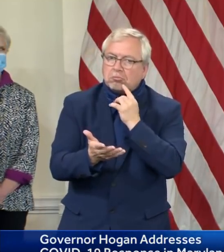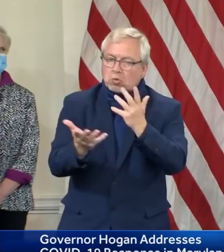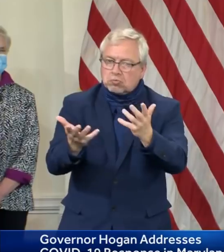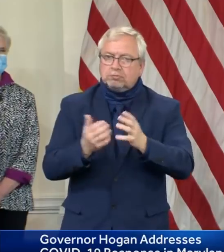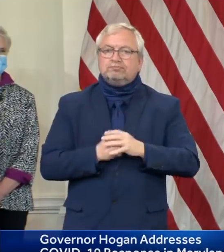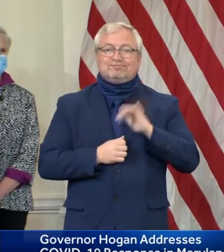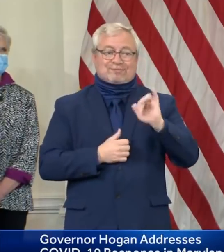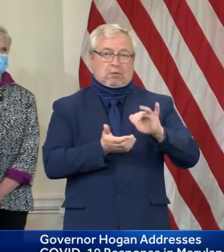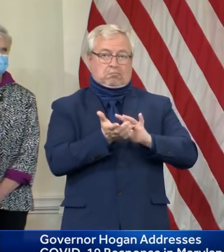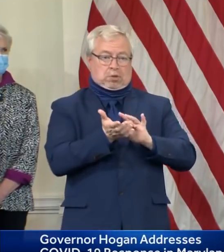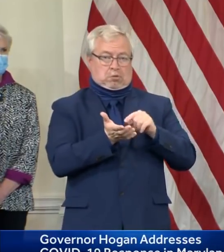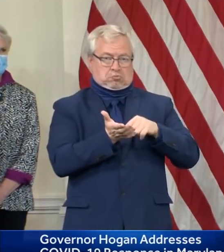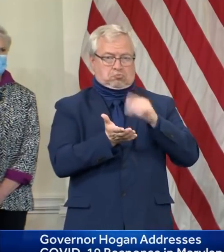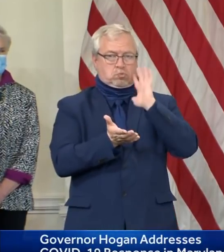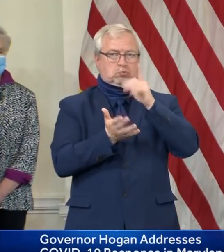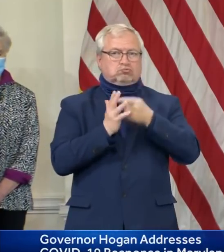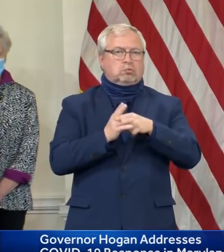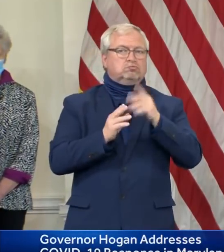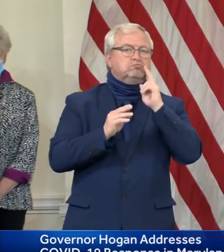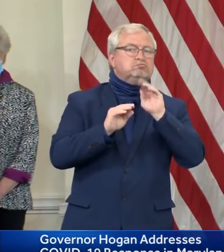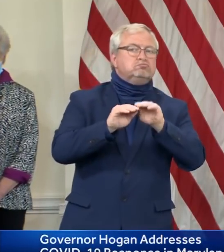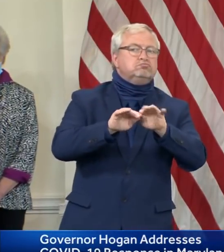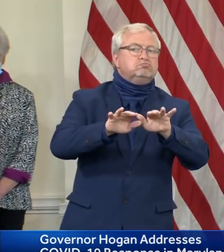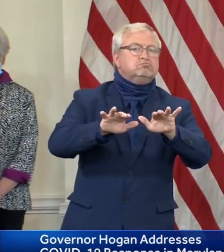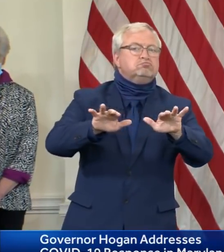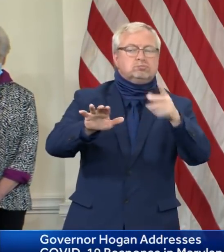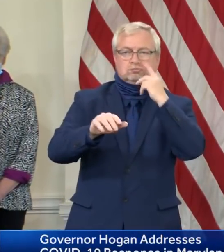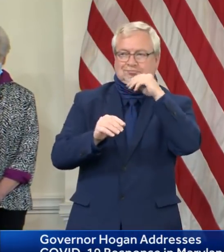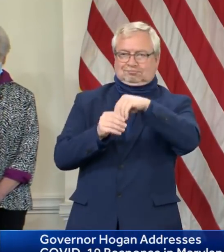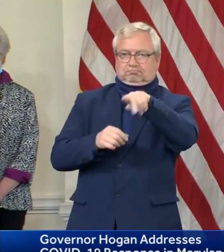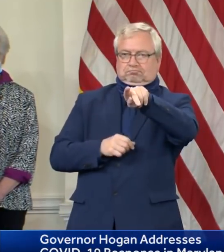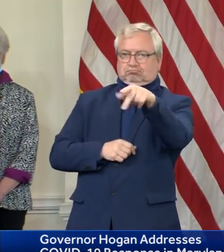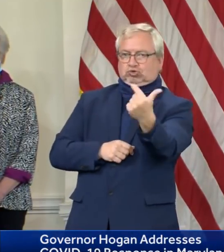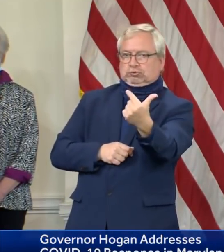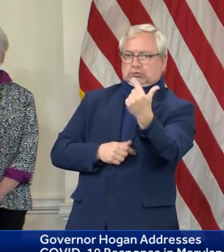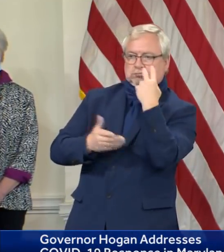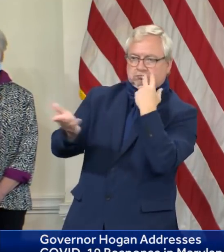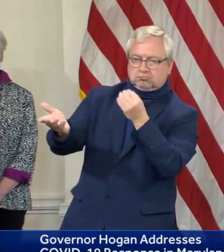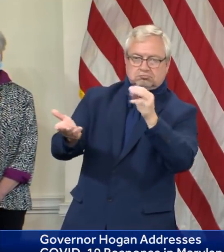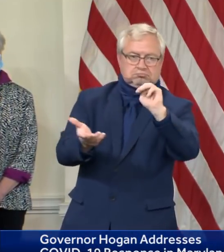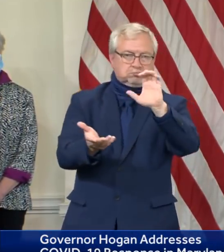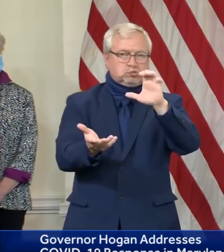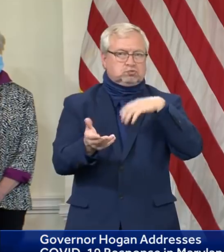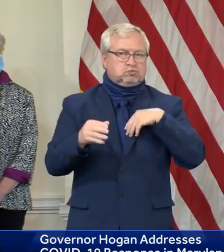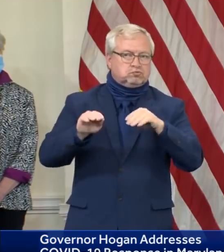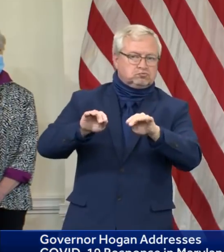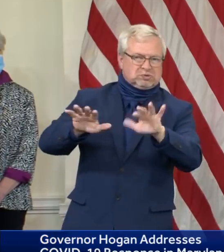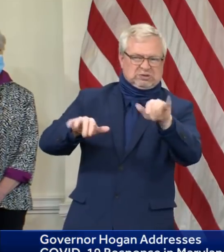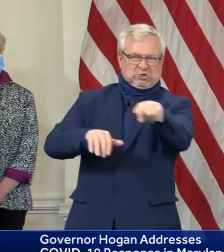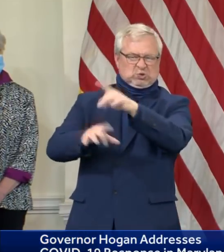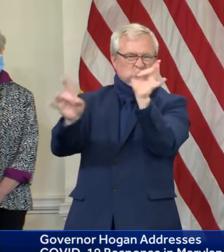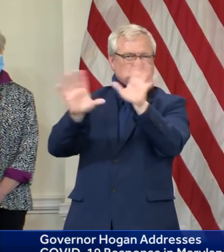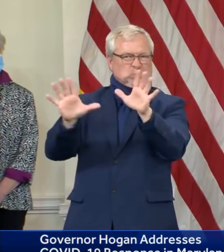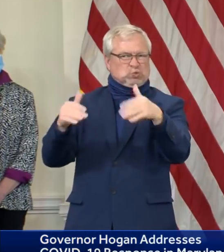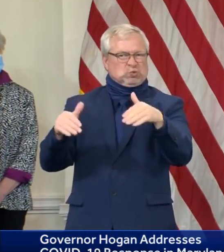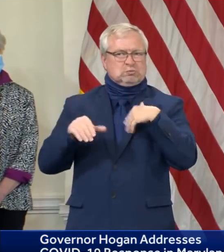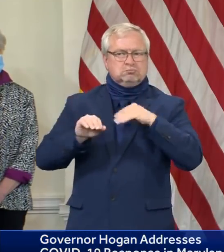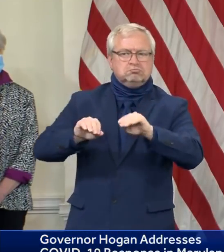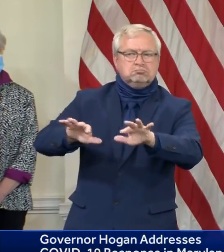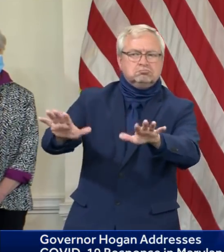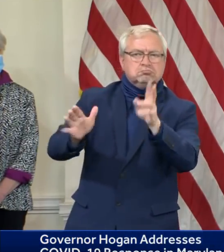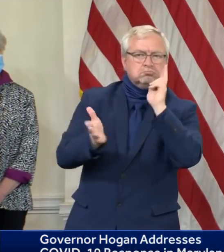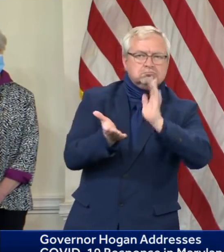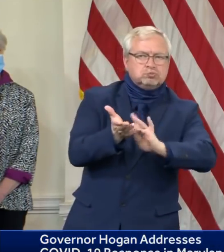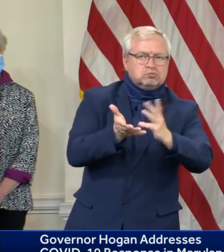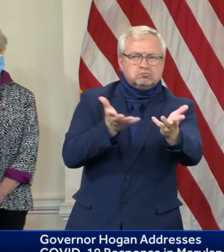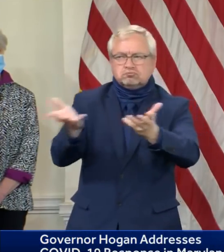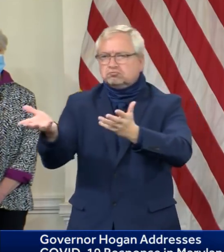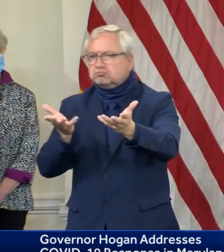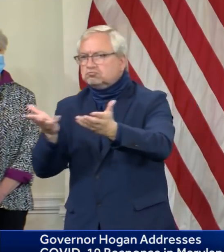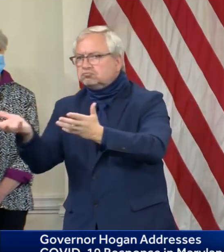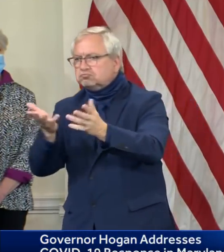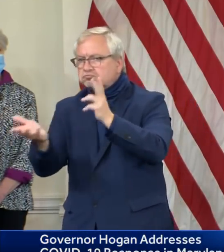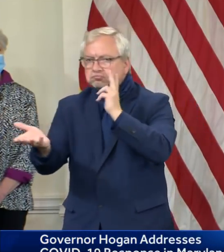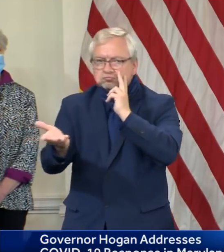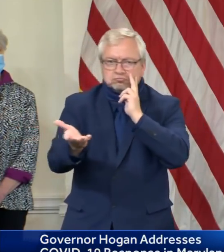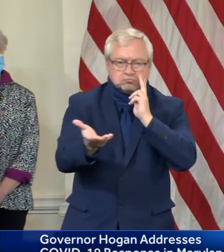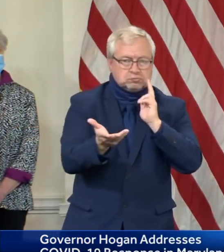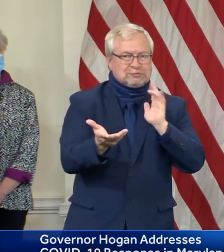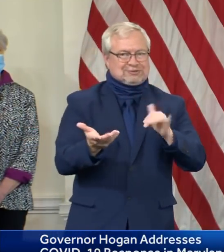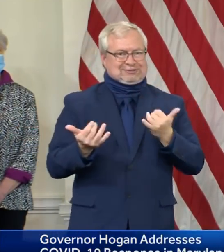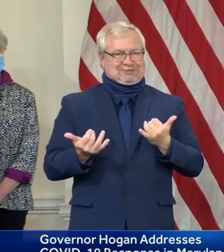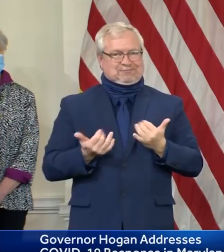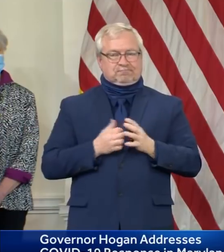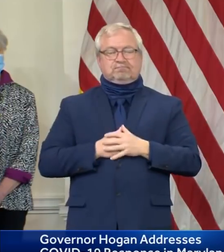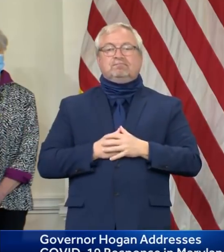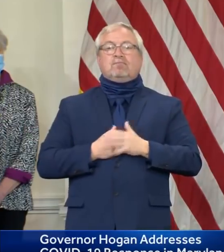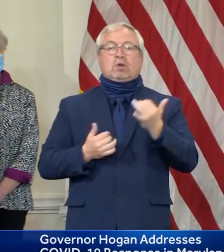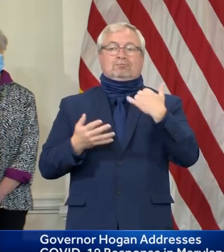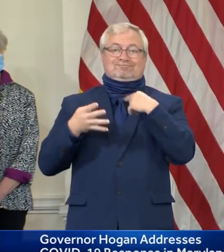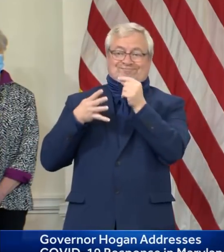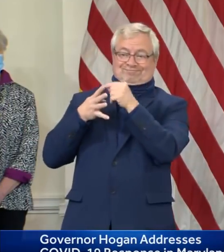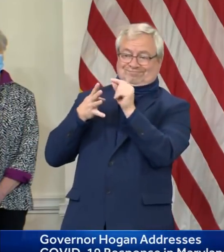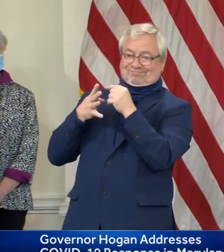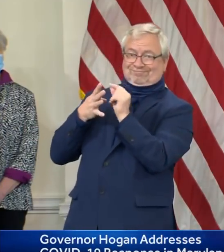WE WILL IMMEDIATELY BE DEPLOYING THESE INITIAL DOSES TO PRINCE GEORGE’S AND MONTGOMERY COUNTY’S , WHERE WE HAVE THE HIGHEST NUMBER OF CASES.